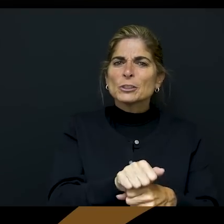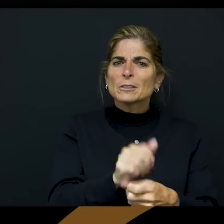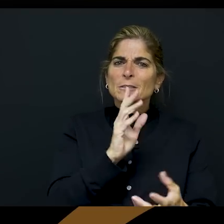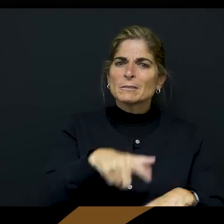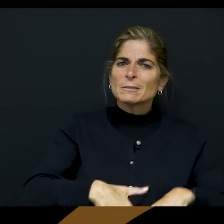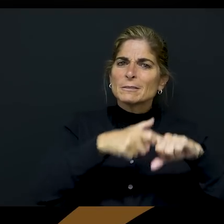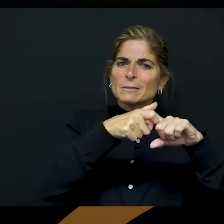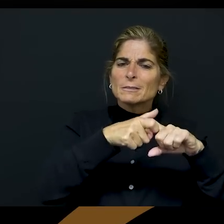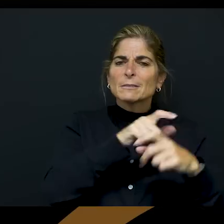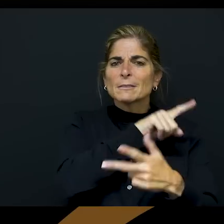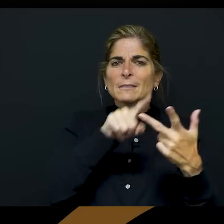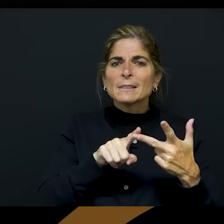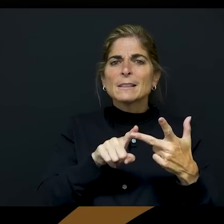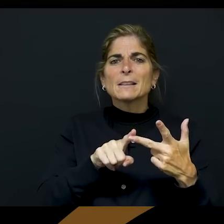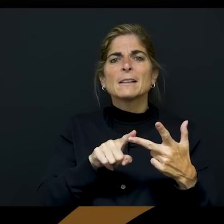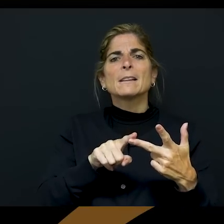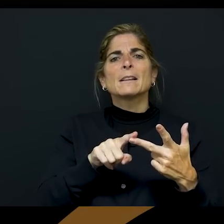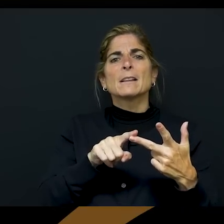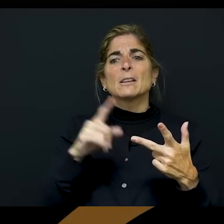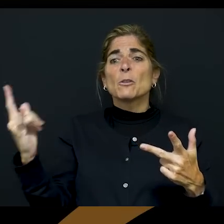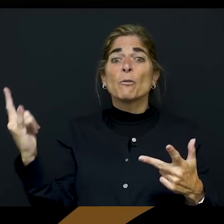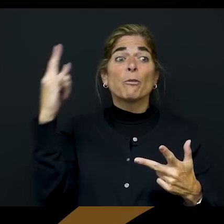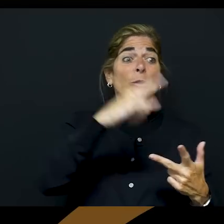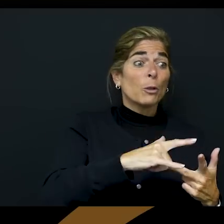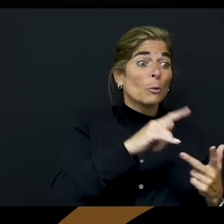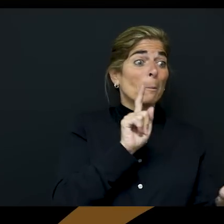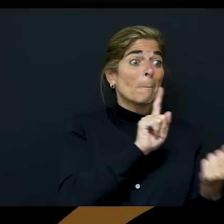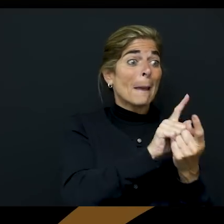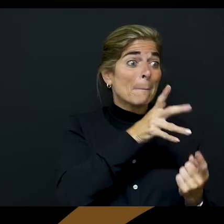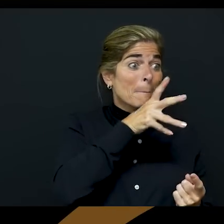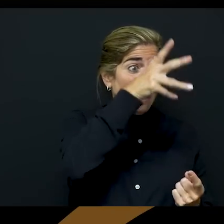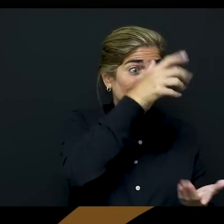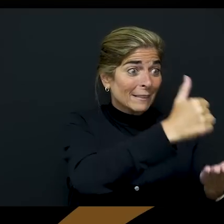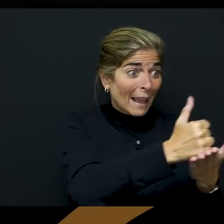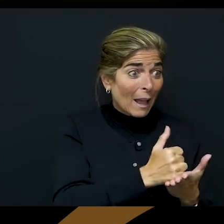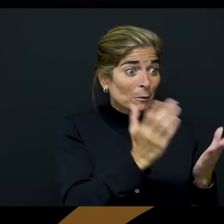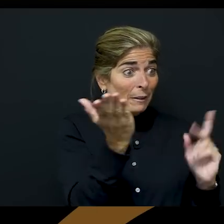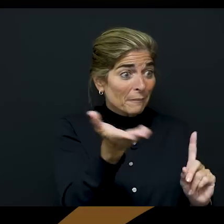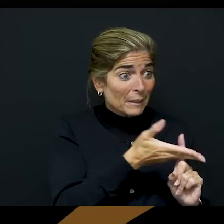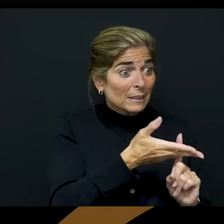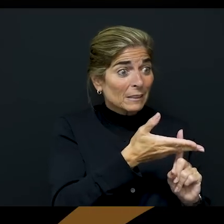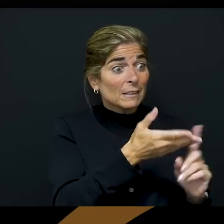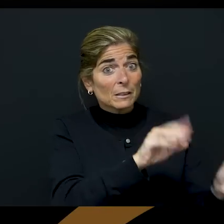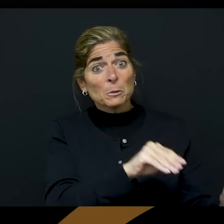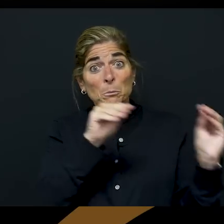who allowed me to break tradition and come and work for P&G to the executive at P&G who flew to Glasgow to meet my parents